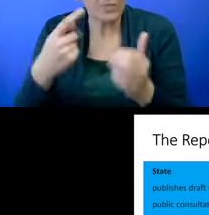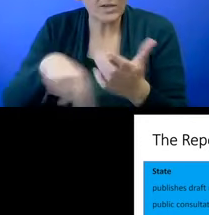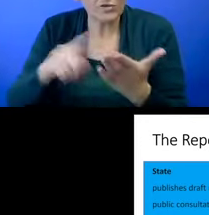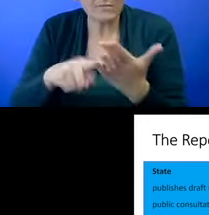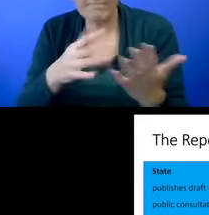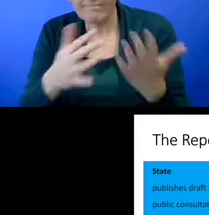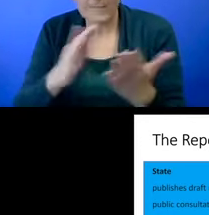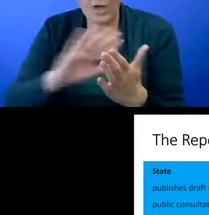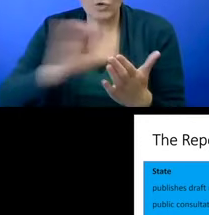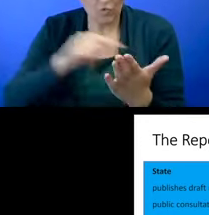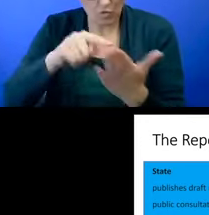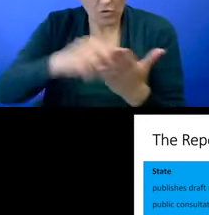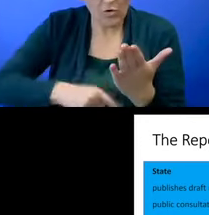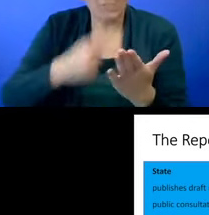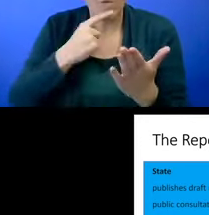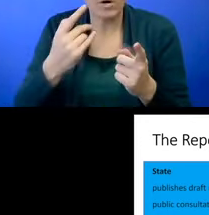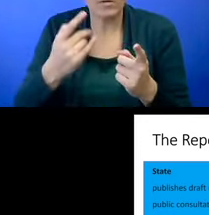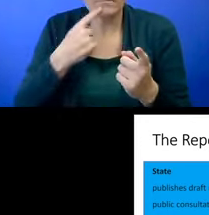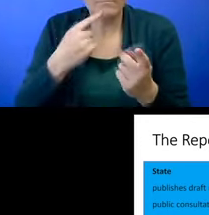and seek additional information, before the hearing.